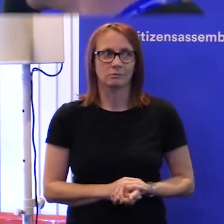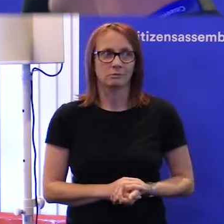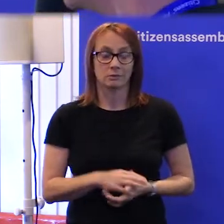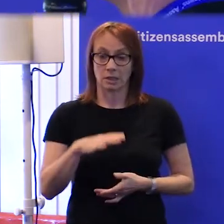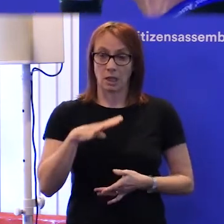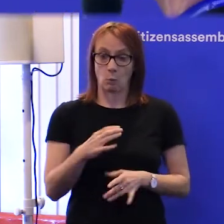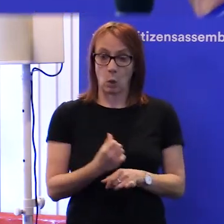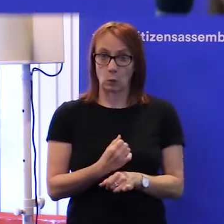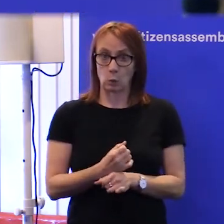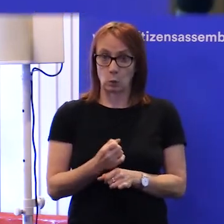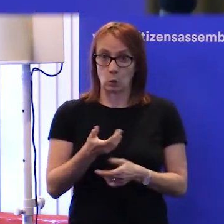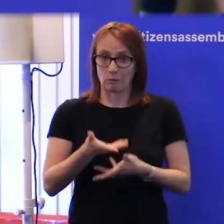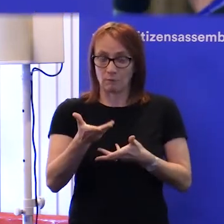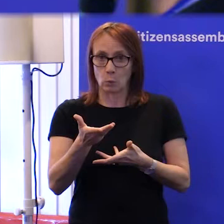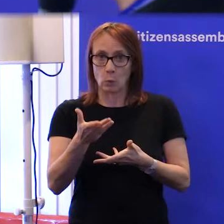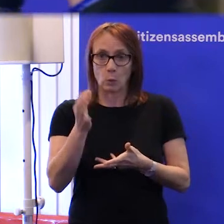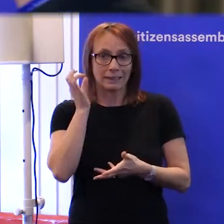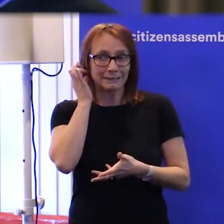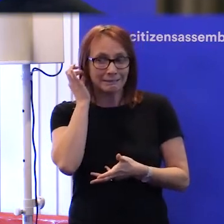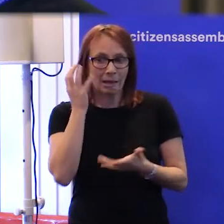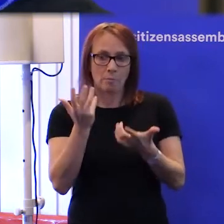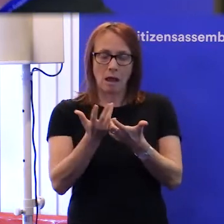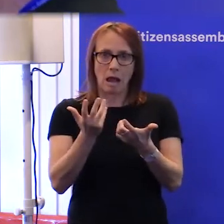just give you a couple of tips about how you can actually tackle fate news or do